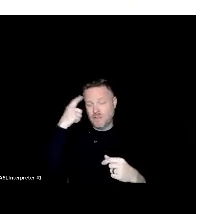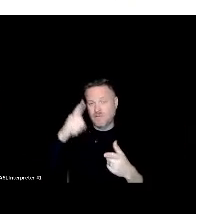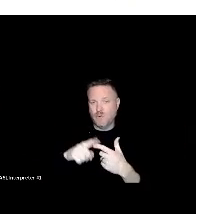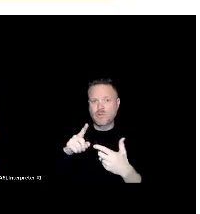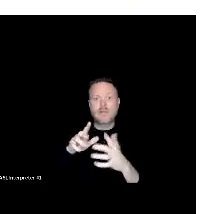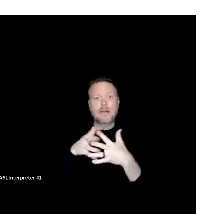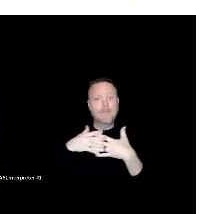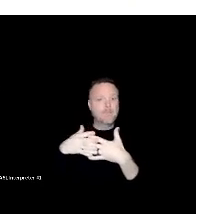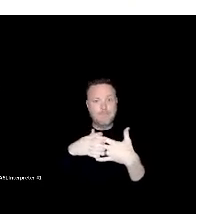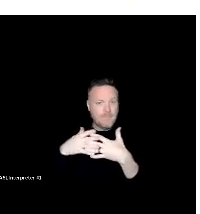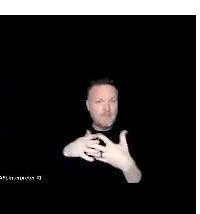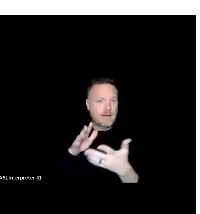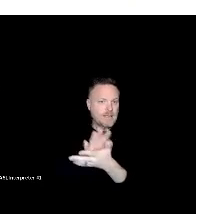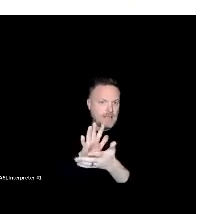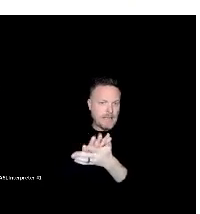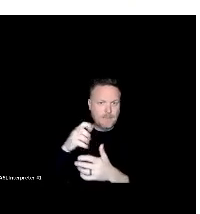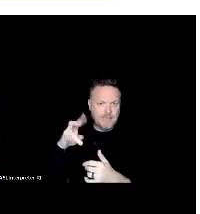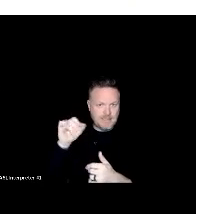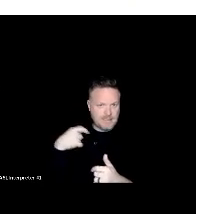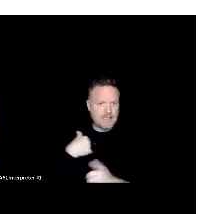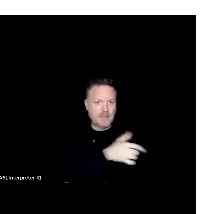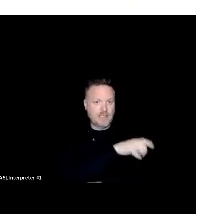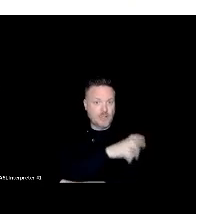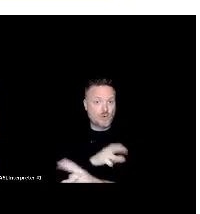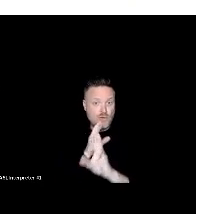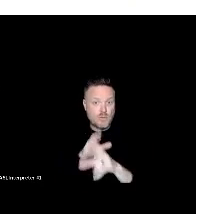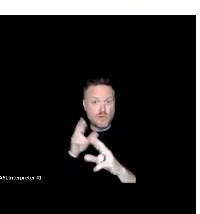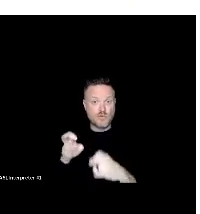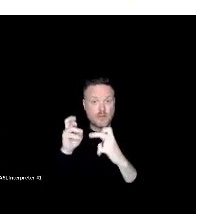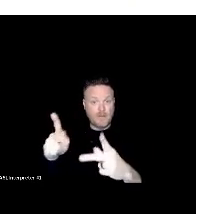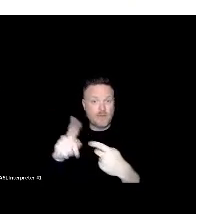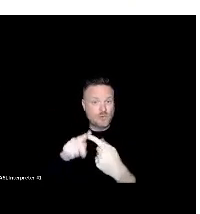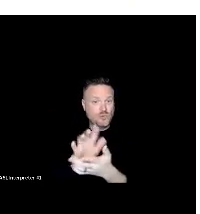having a clinical report suggesting that kids come back to school sooner rather than later is that